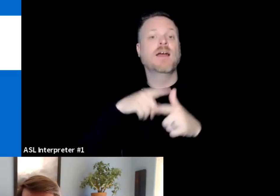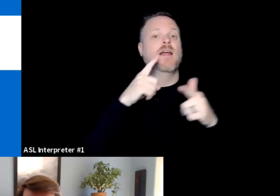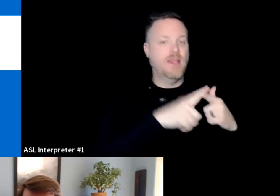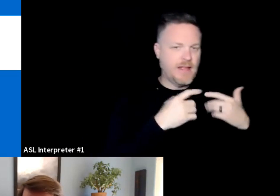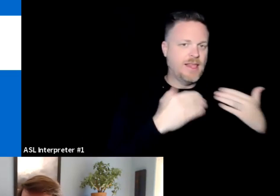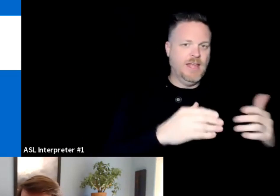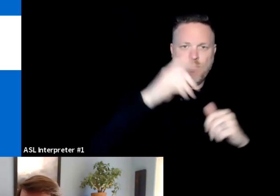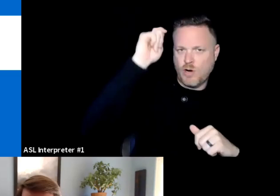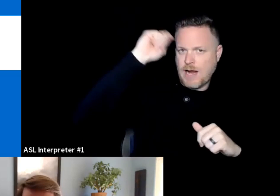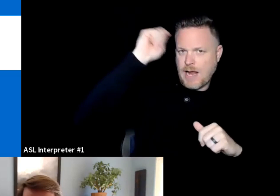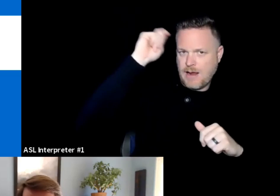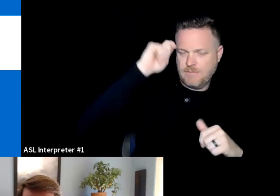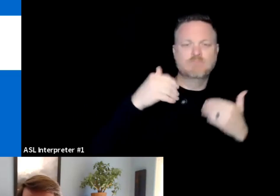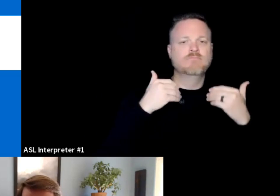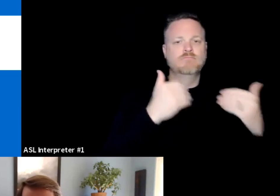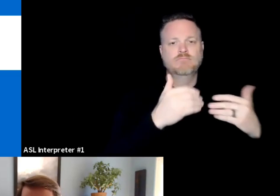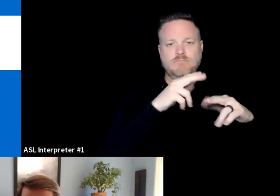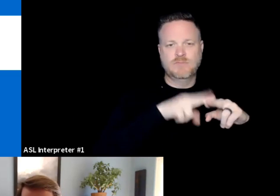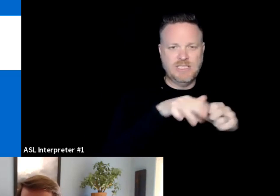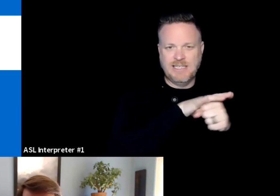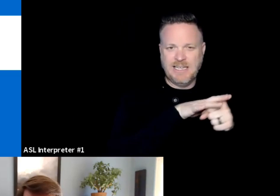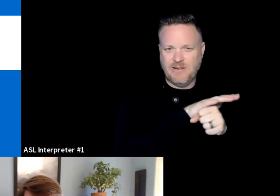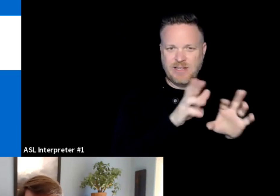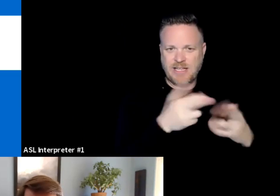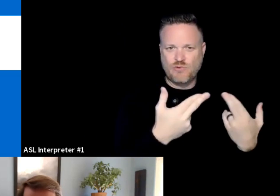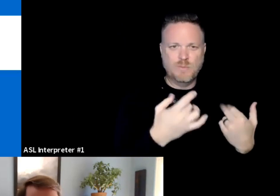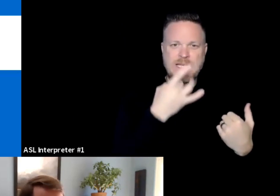let that student sit in part of the classroom where the night is not as effective.